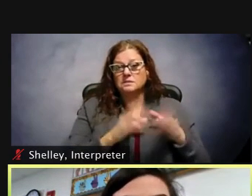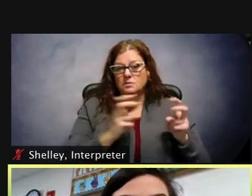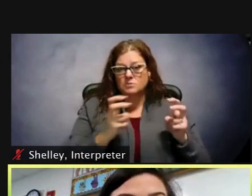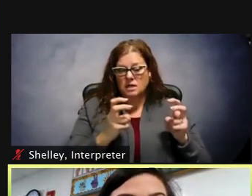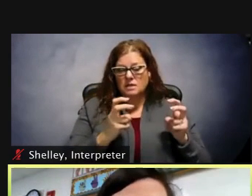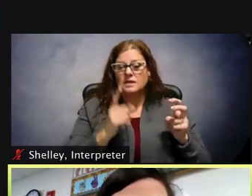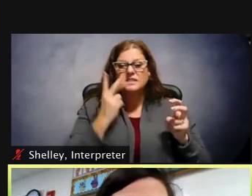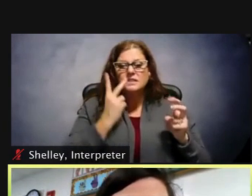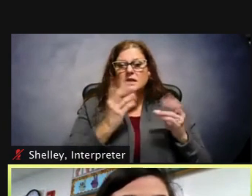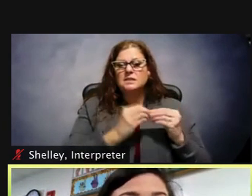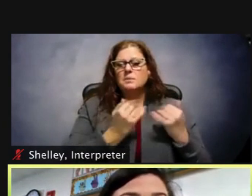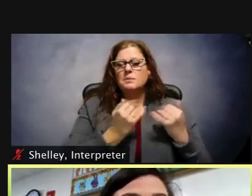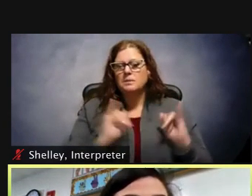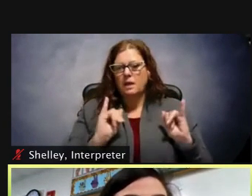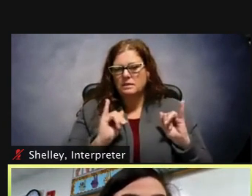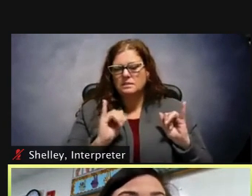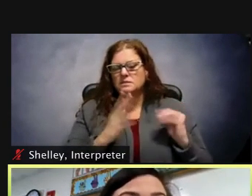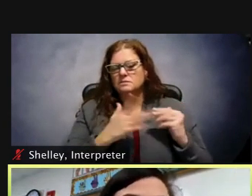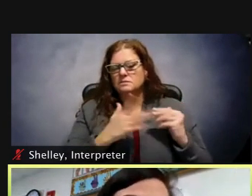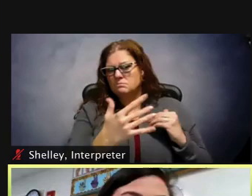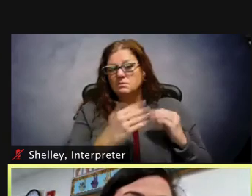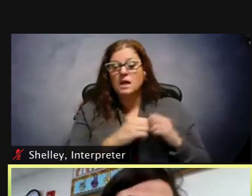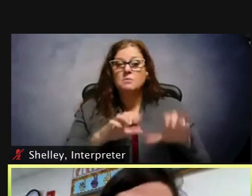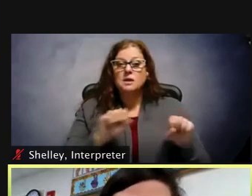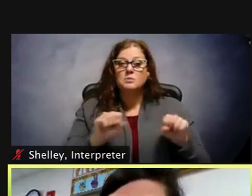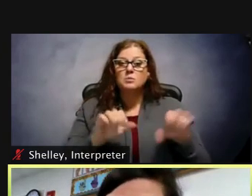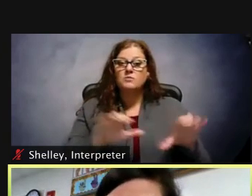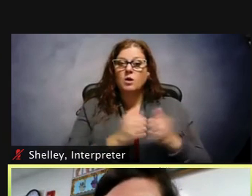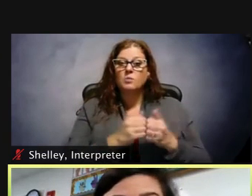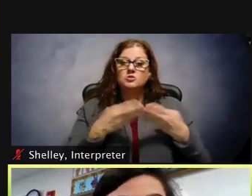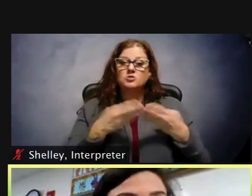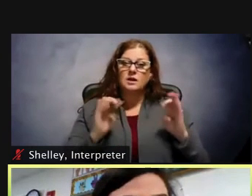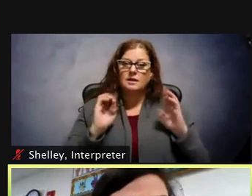some independence and ability to perform with a general education curriculum and a sign language